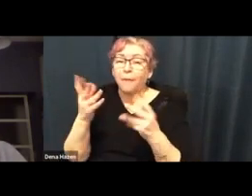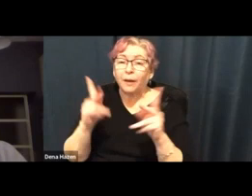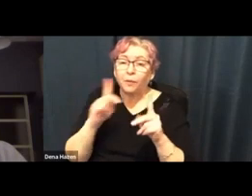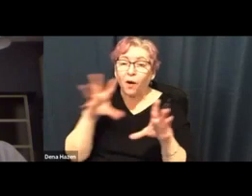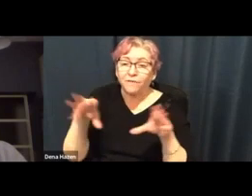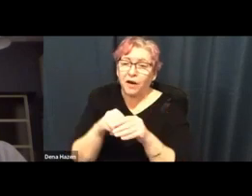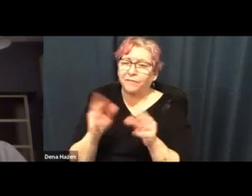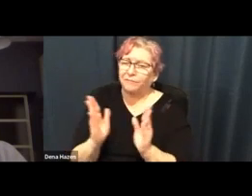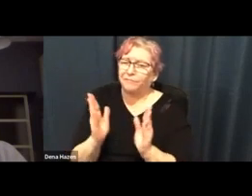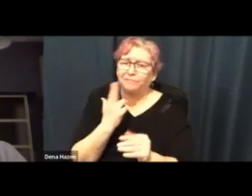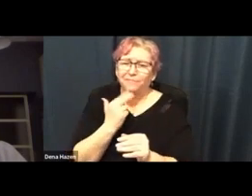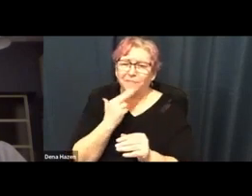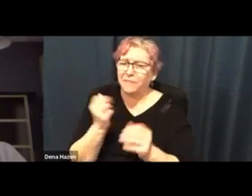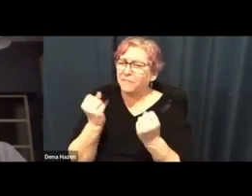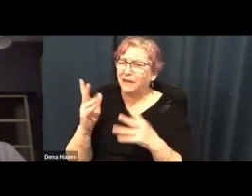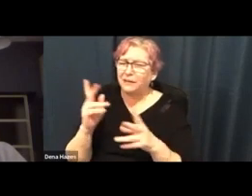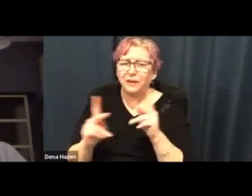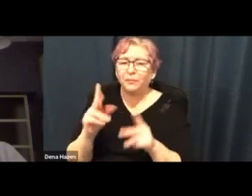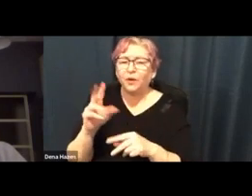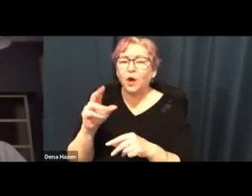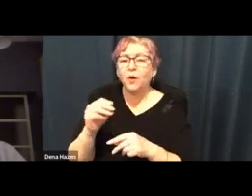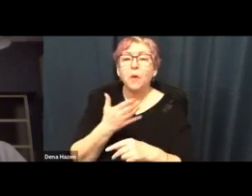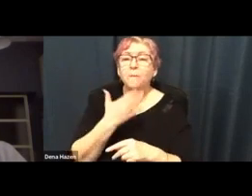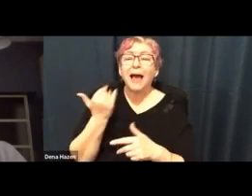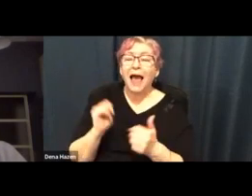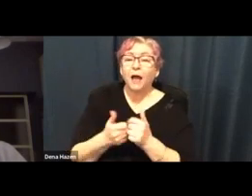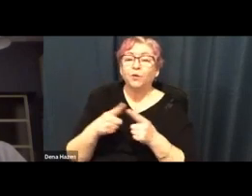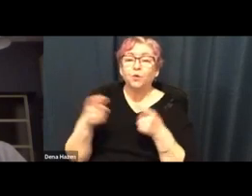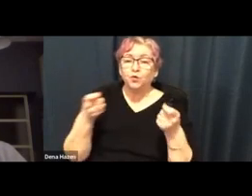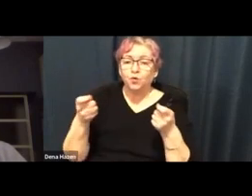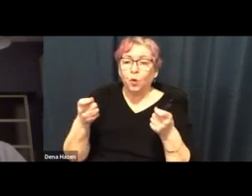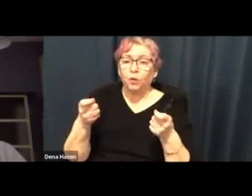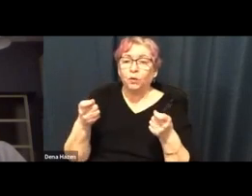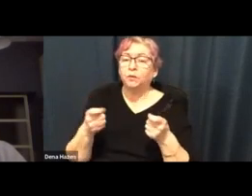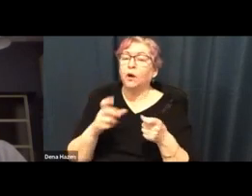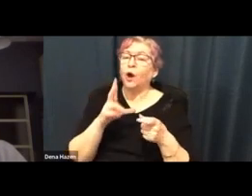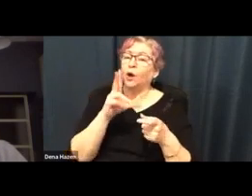experts believe the best control is the untreated,